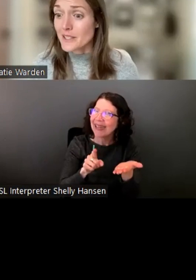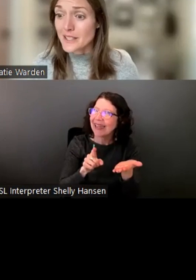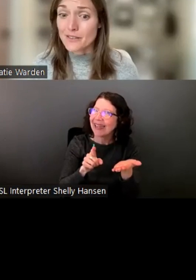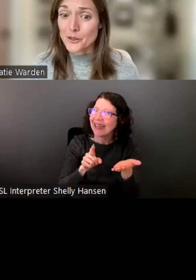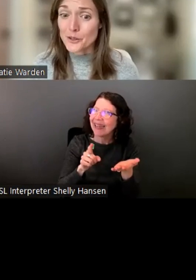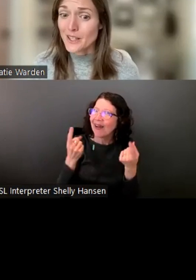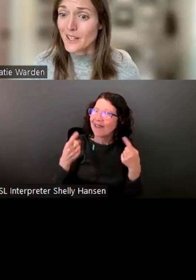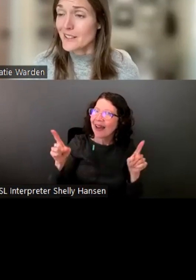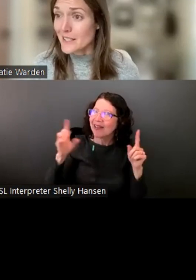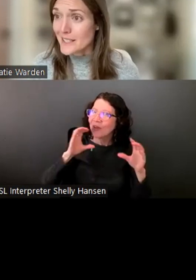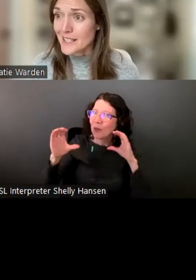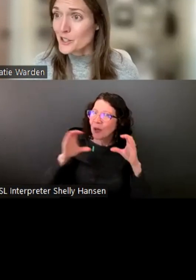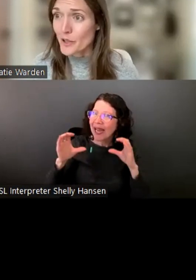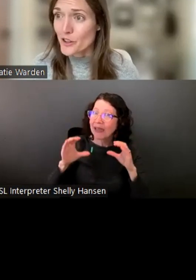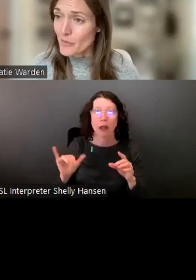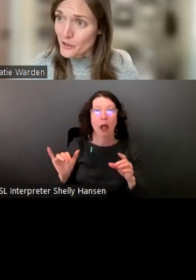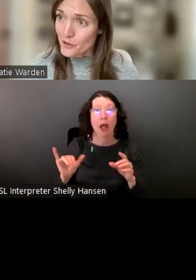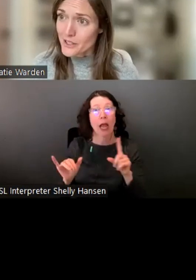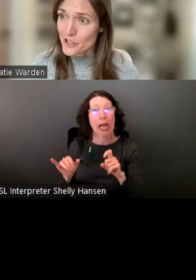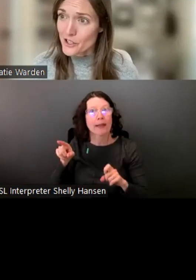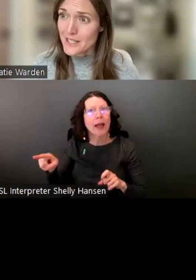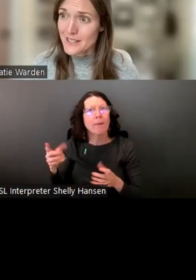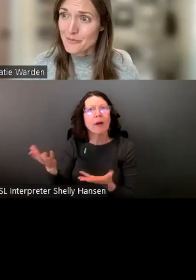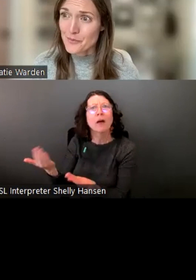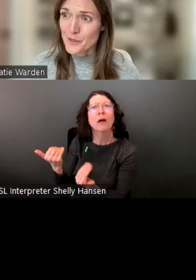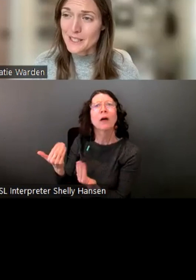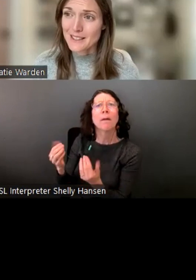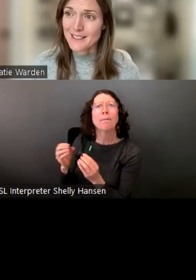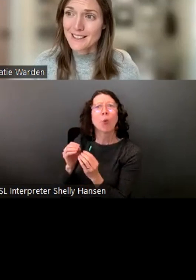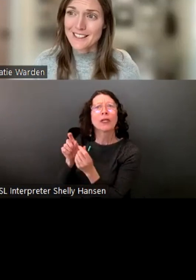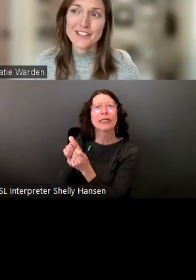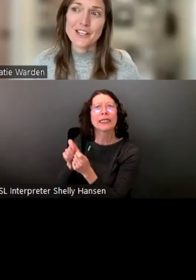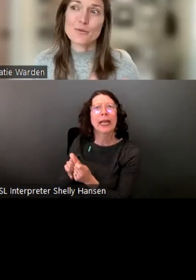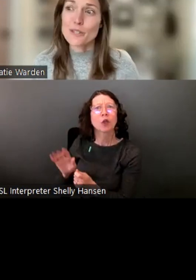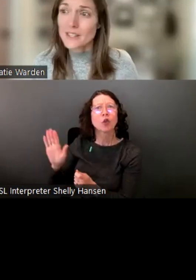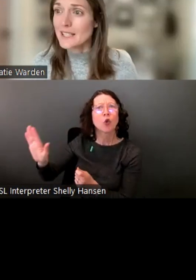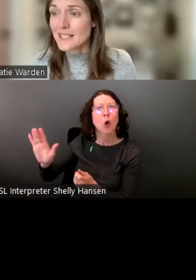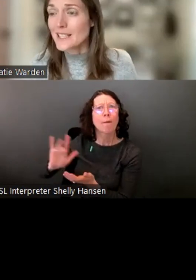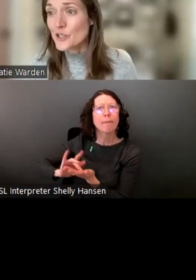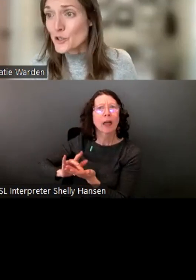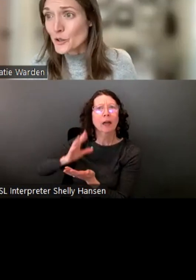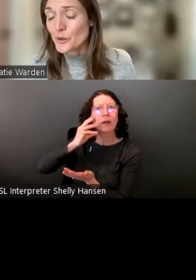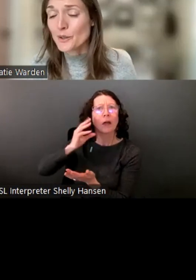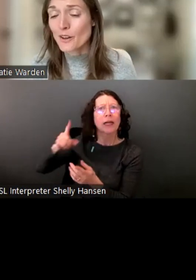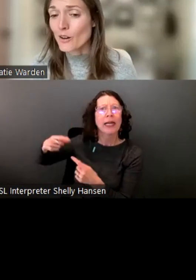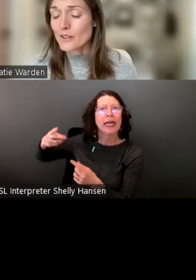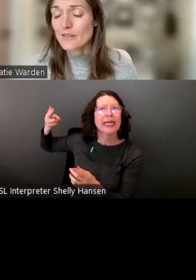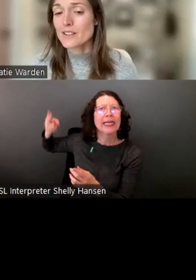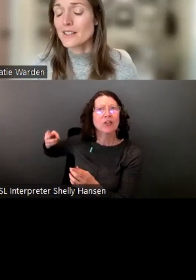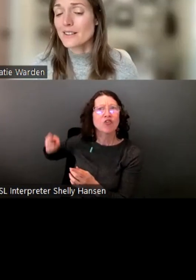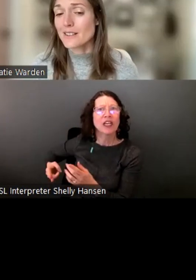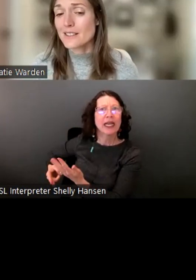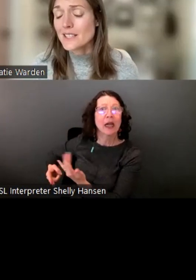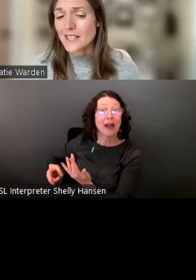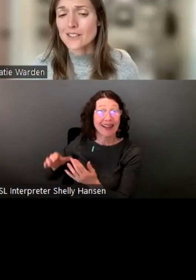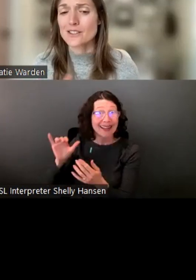to give you details about their medical history, right? Could that really get into all of the details